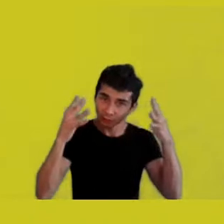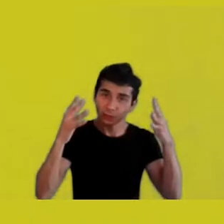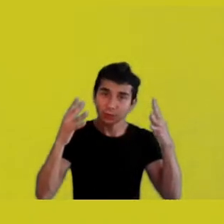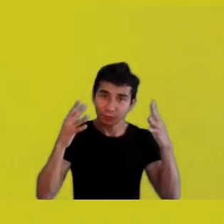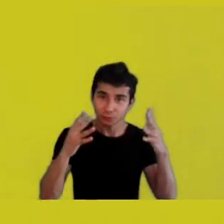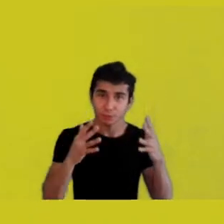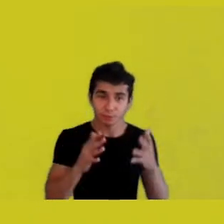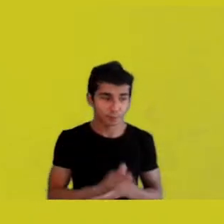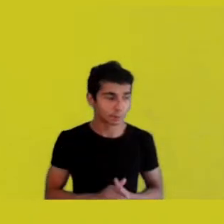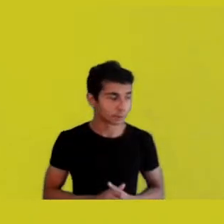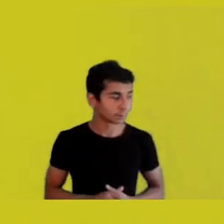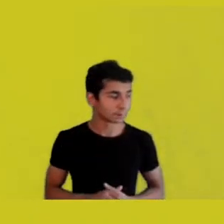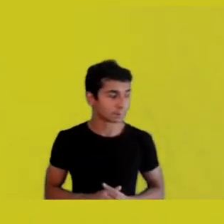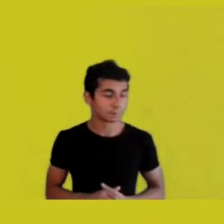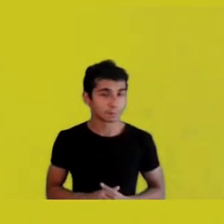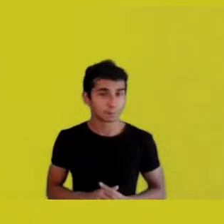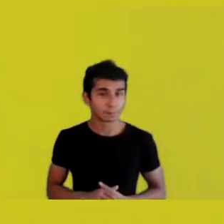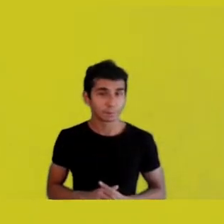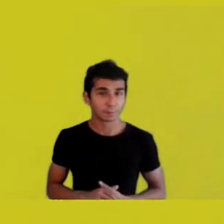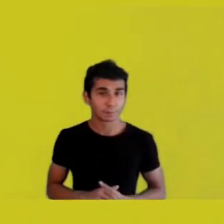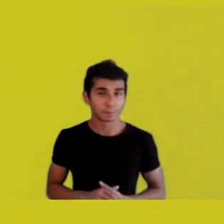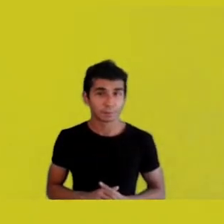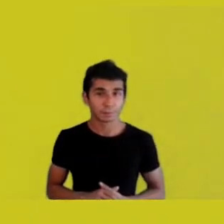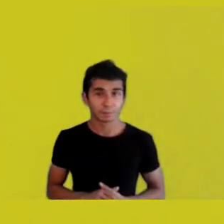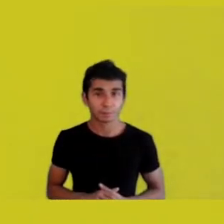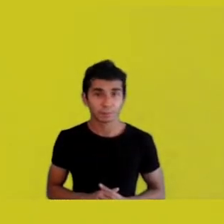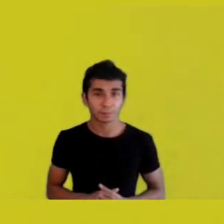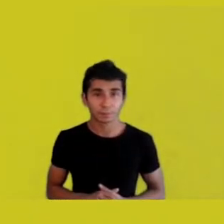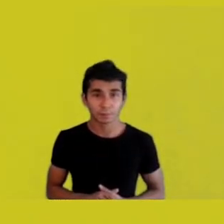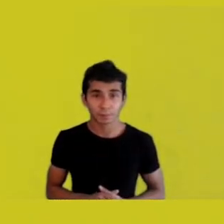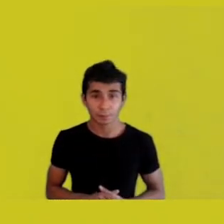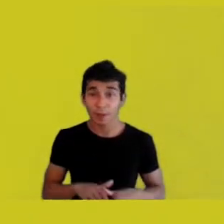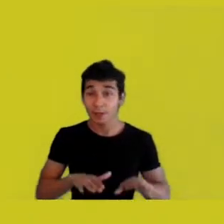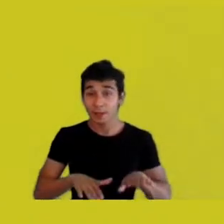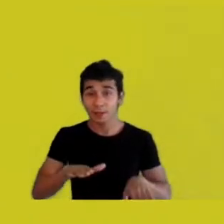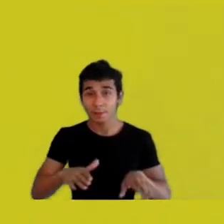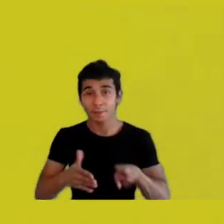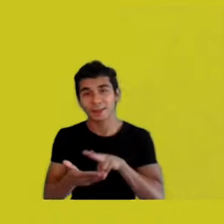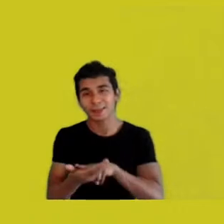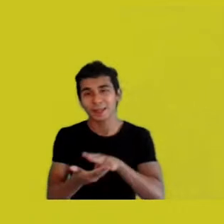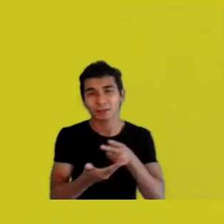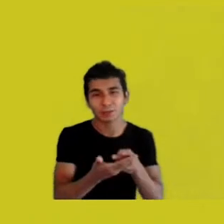an interlingual idea of translation.